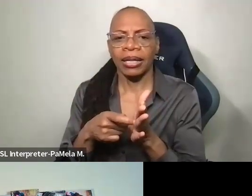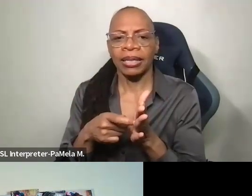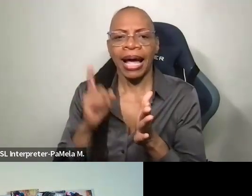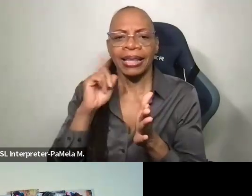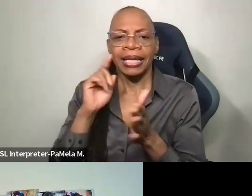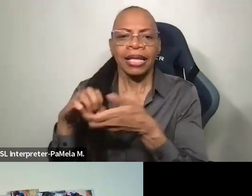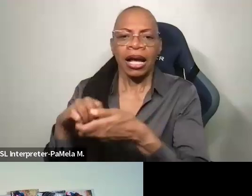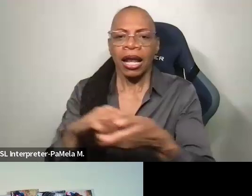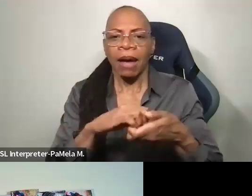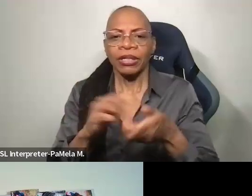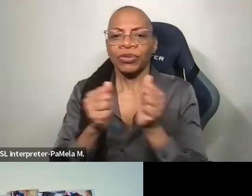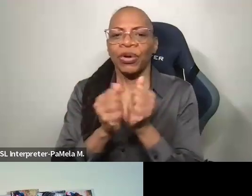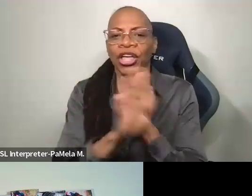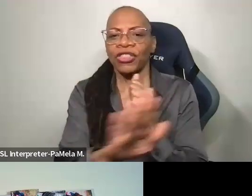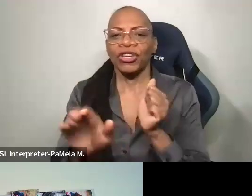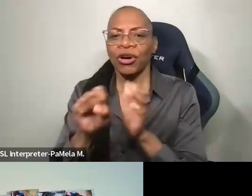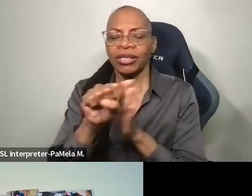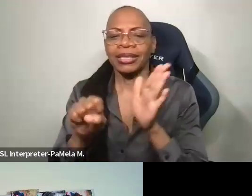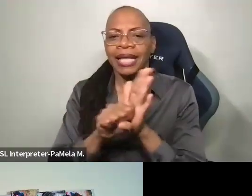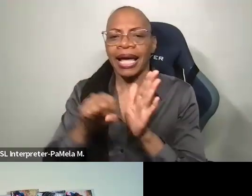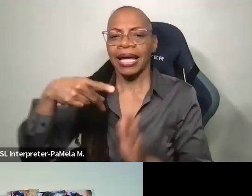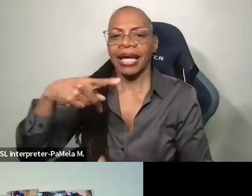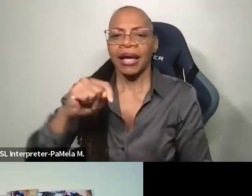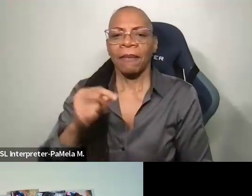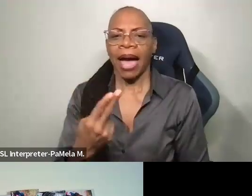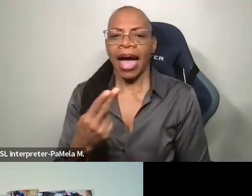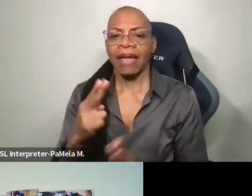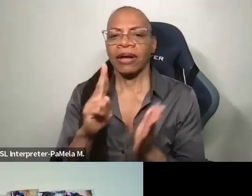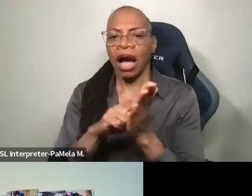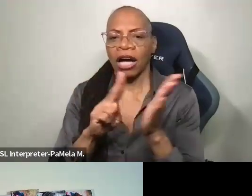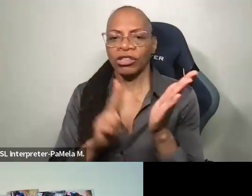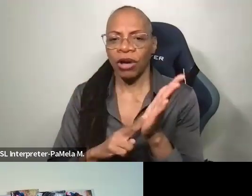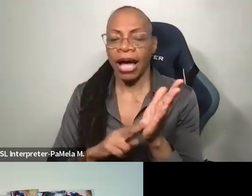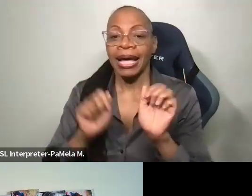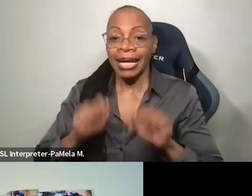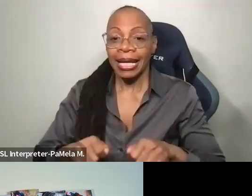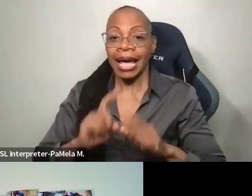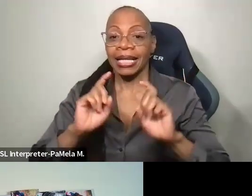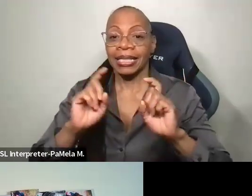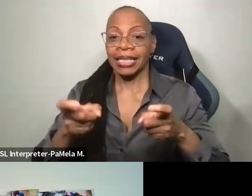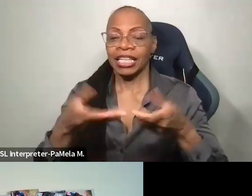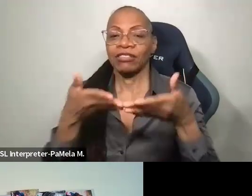with your state PATH contact. I mean, we can give general guidelines, but I would definitely want to refer you back